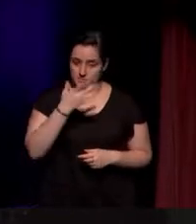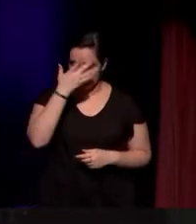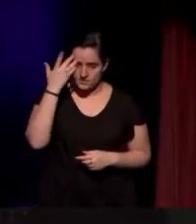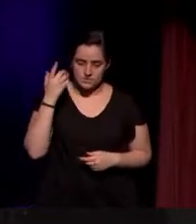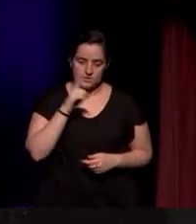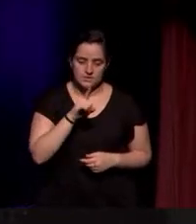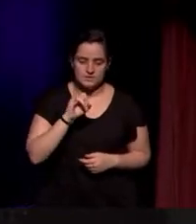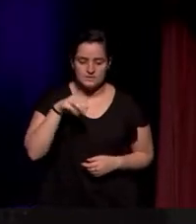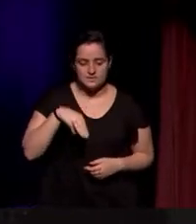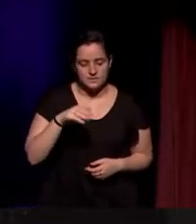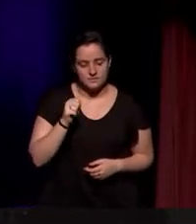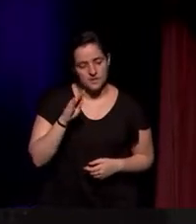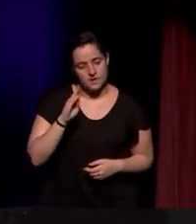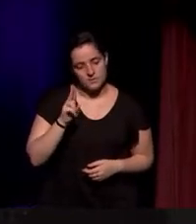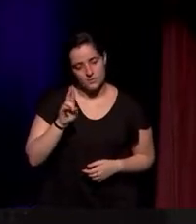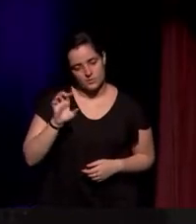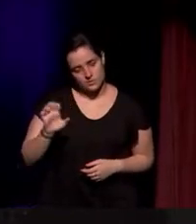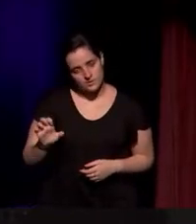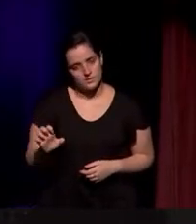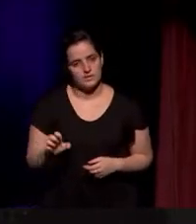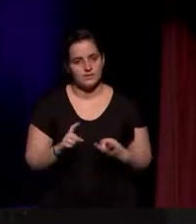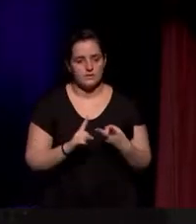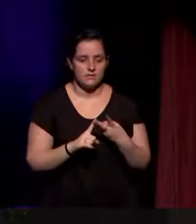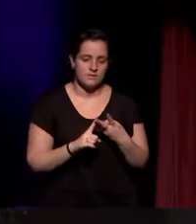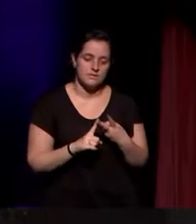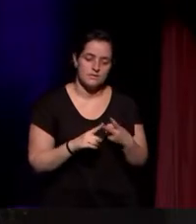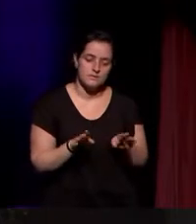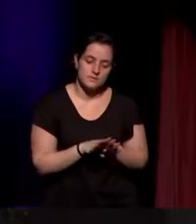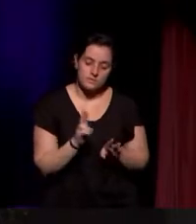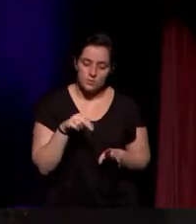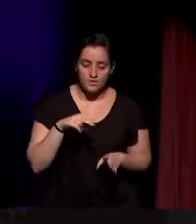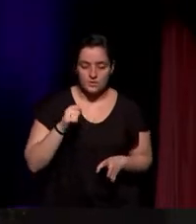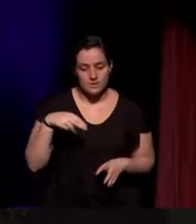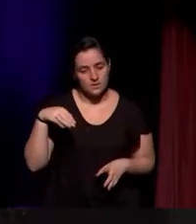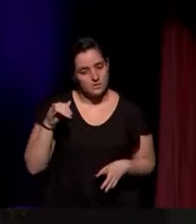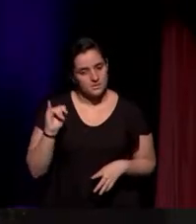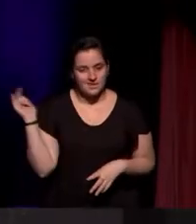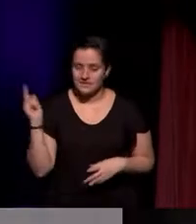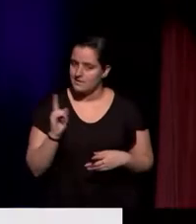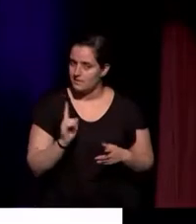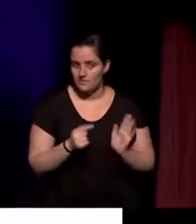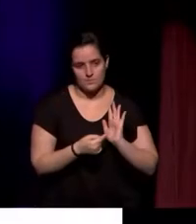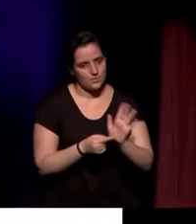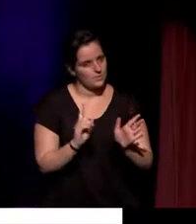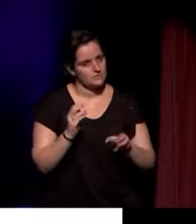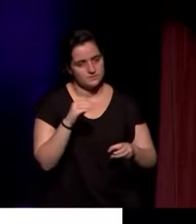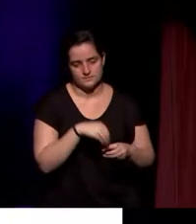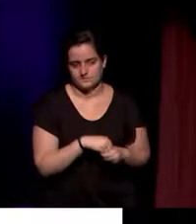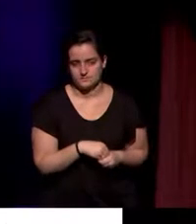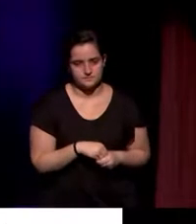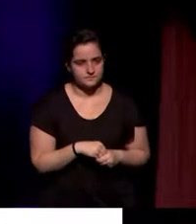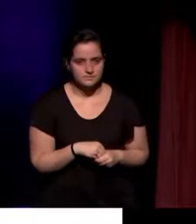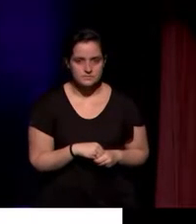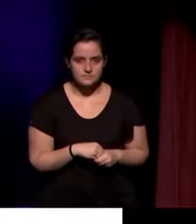with the numbers of that time, and then Unami, It does not appear in the foundation of Frelimo,